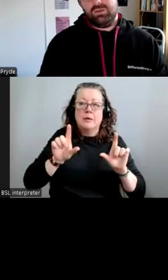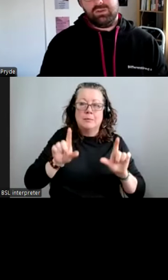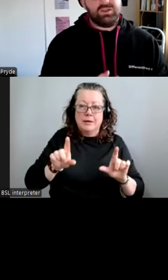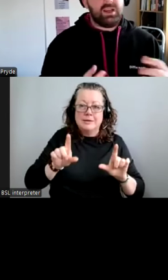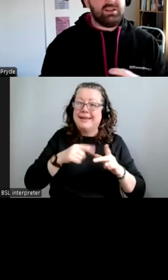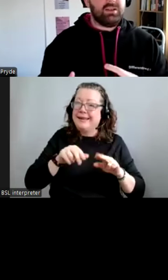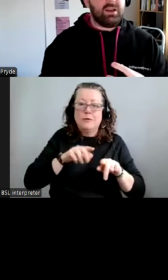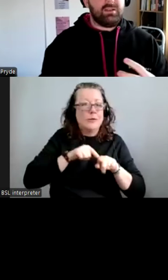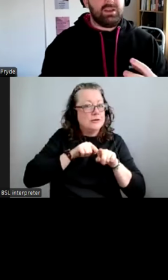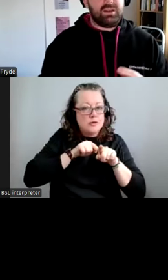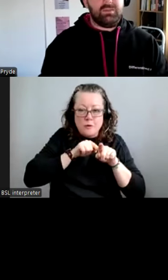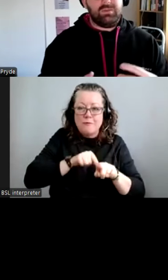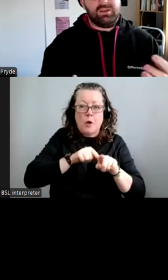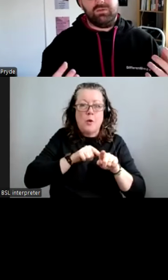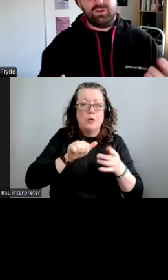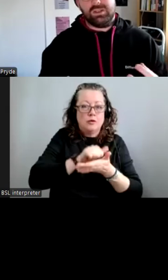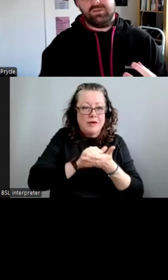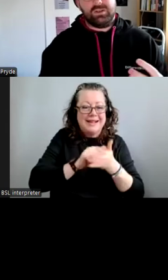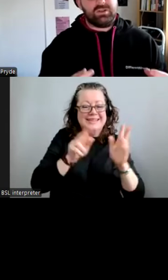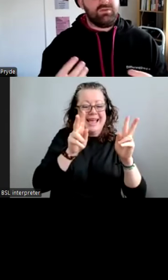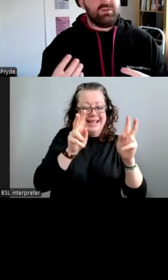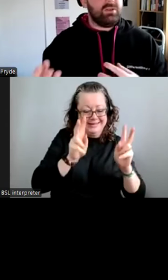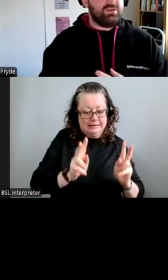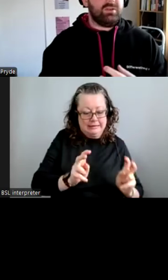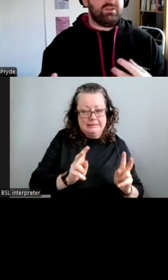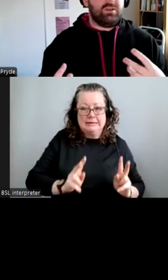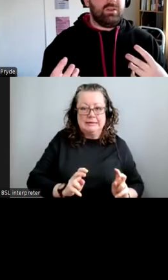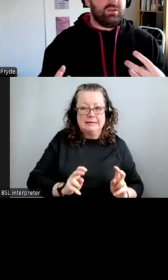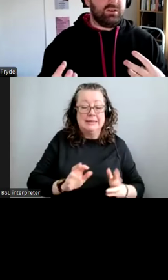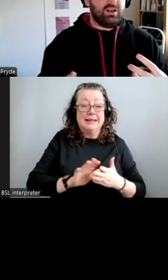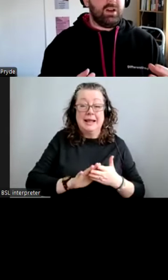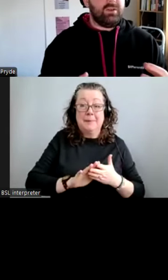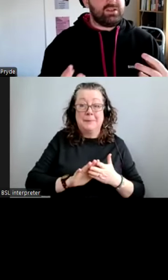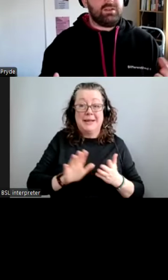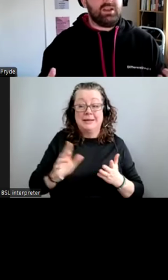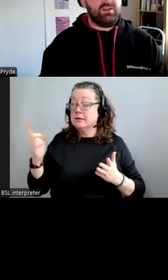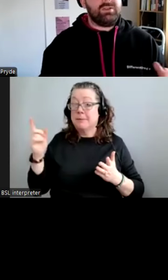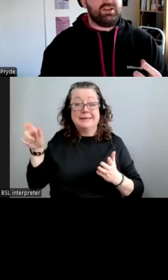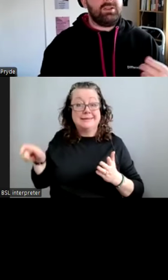When we don't use headings correctly, it can be really confusing for a screen reader user or other assistive technology